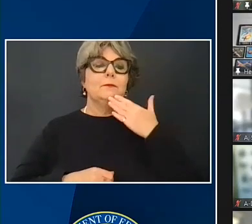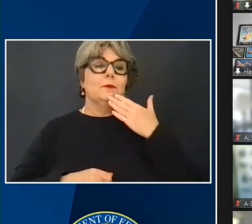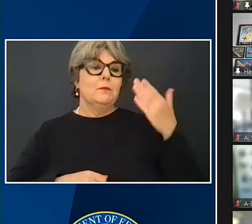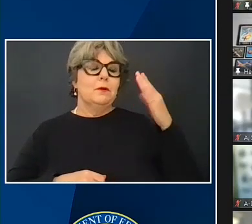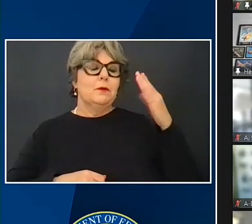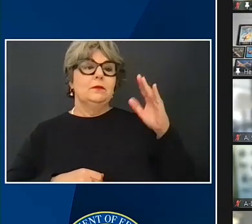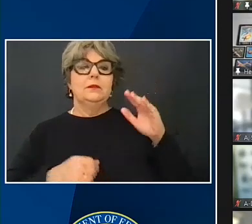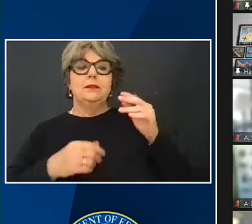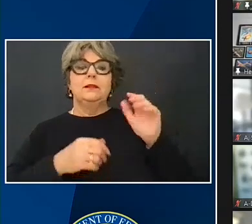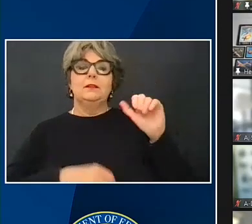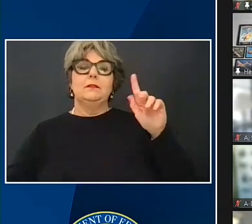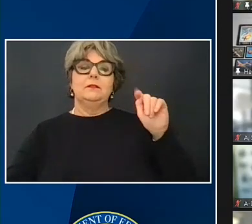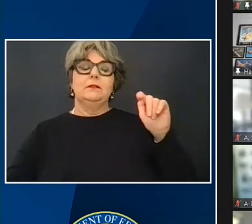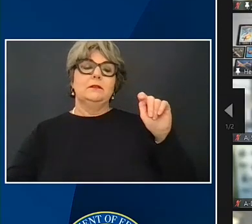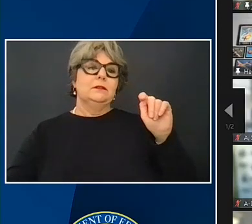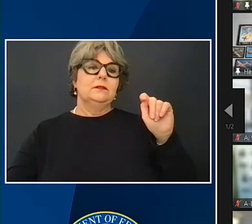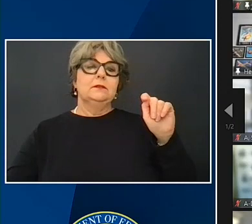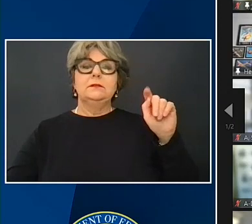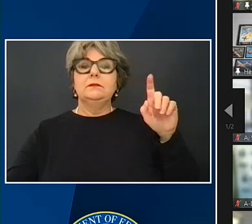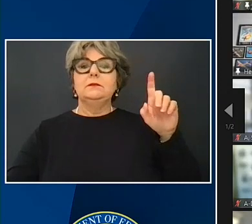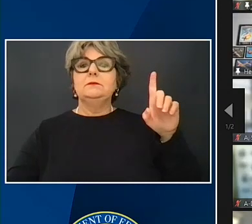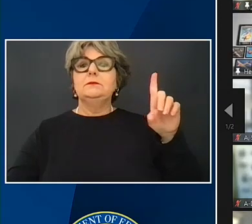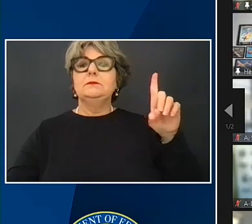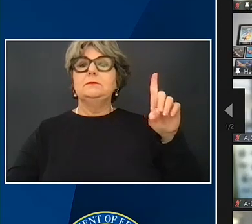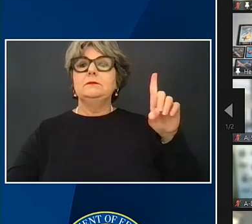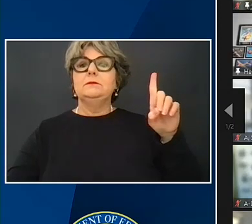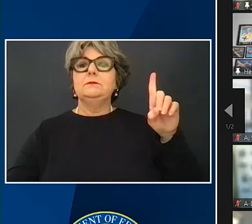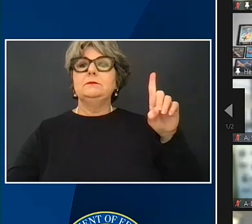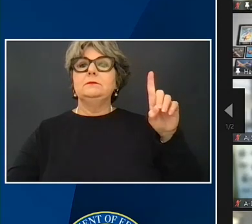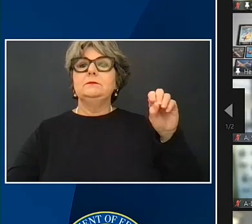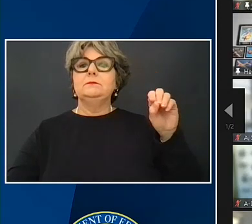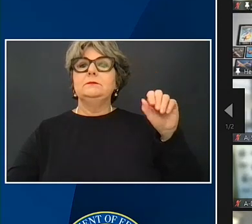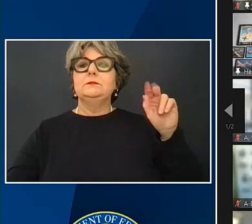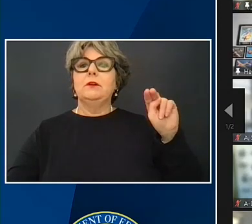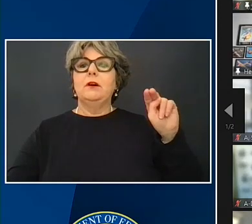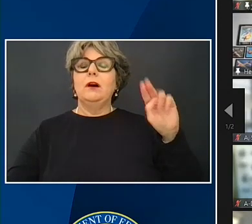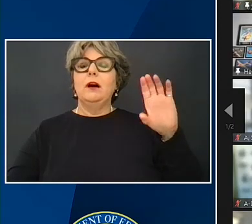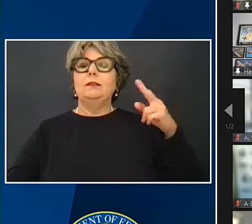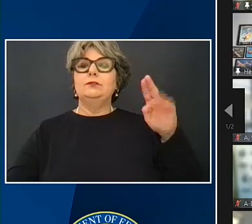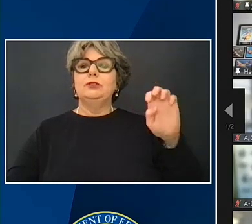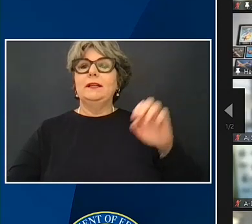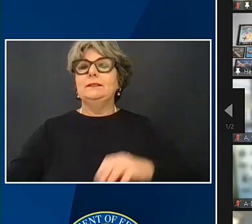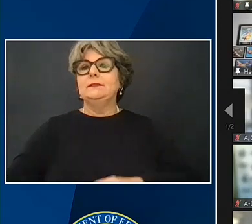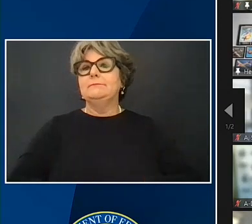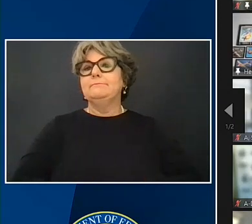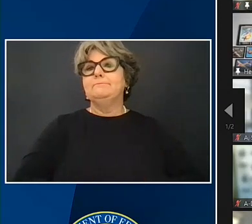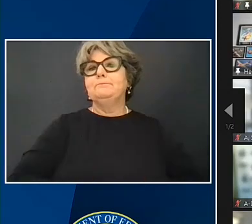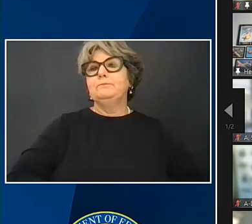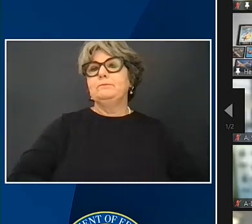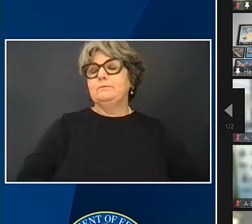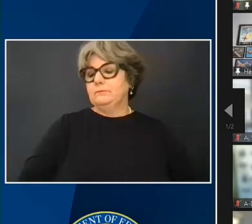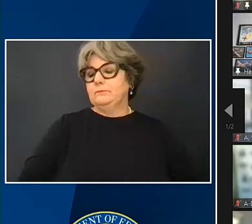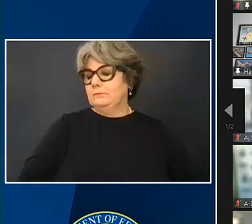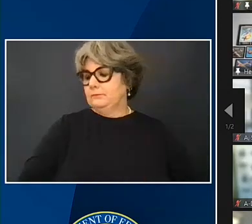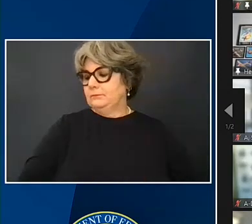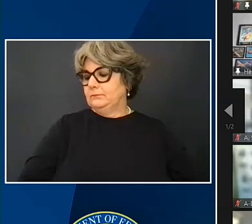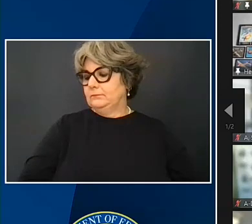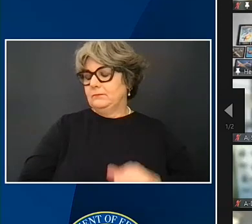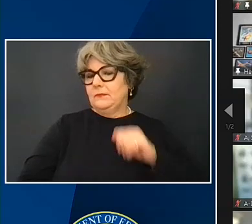Chase. I don't see Dom but we- I will let you know when he joins us.